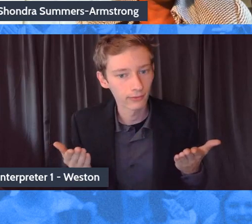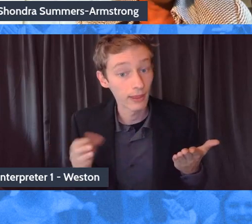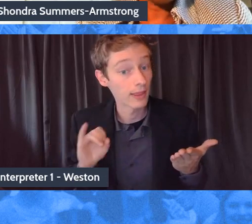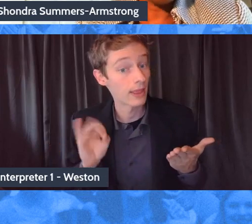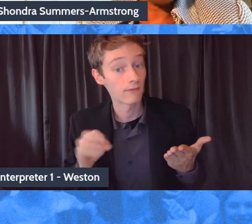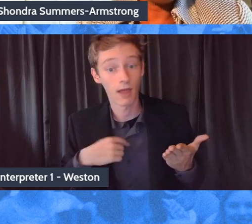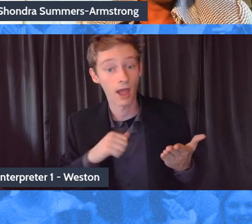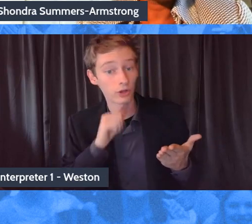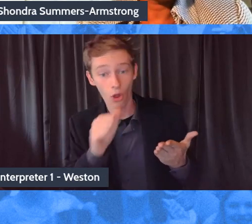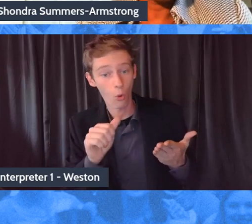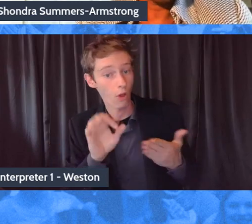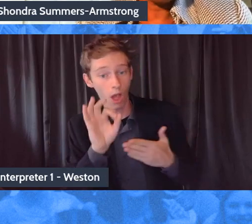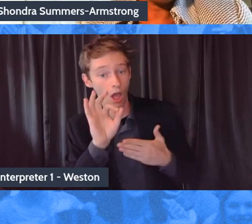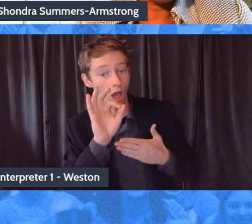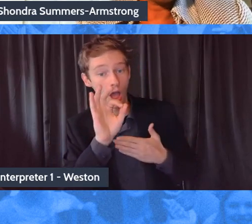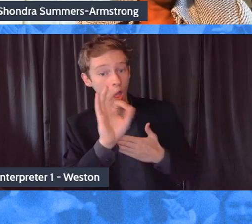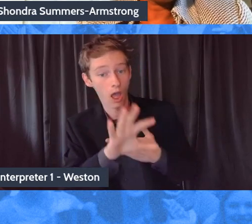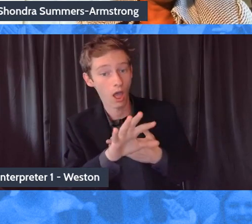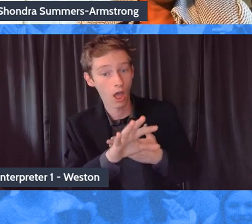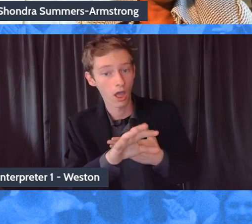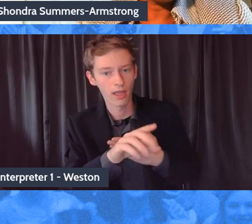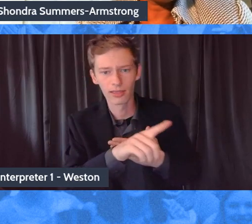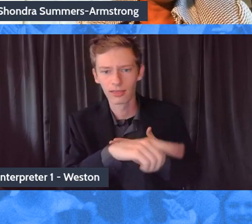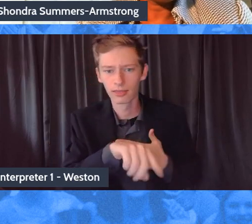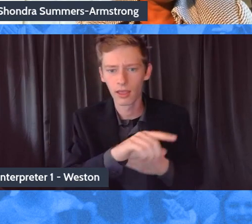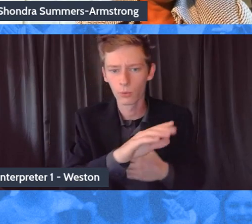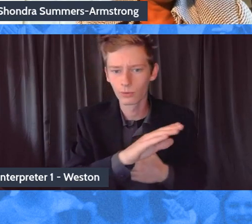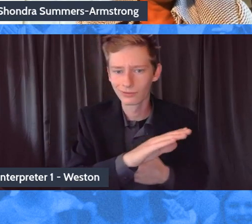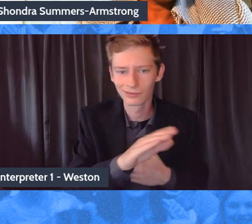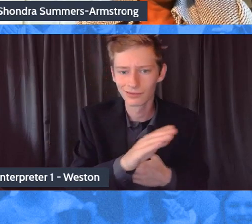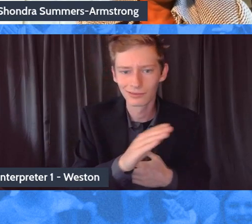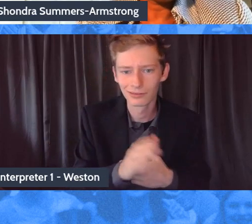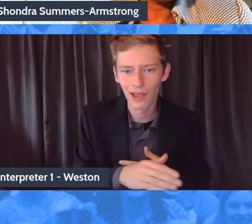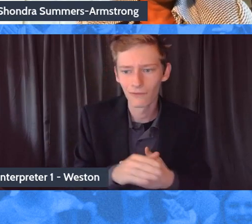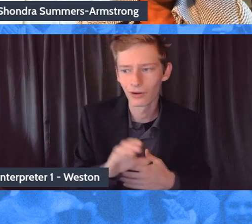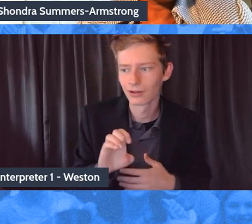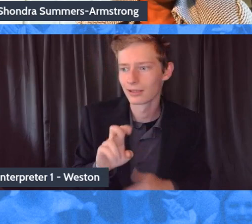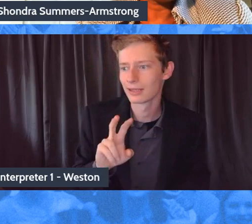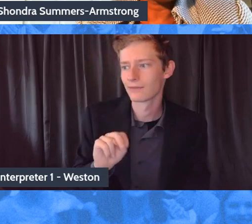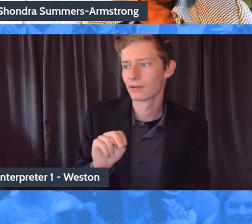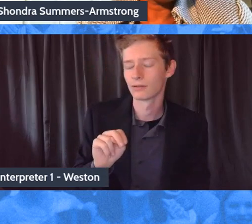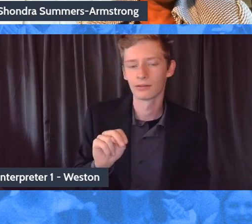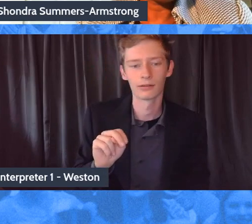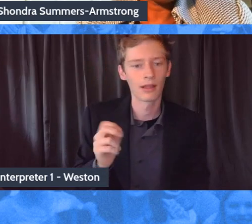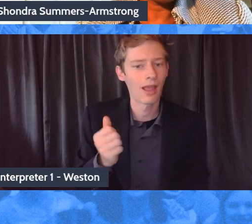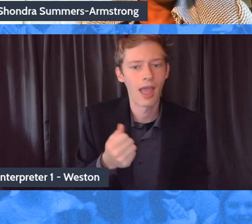if they would have been brought up, even by any number of the wonderful,